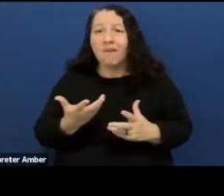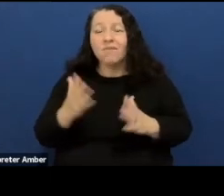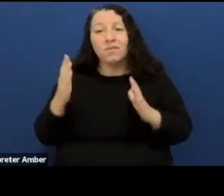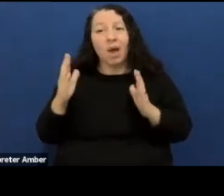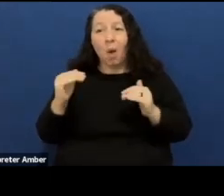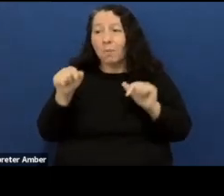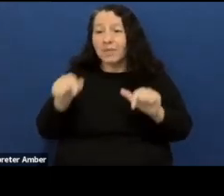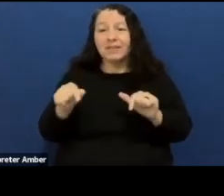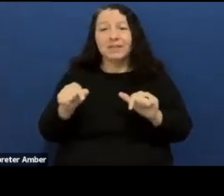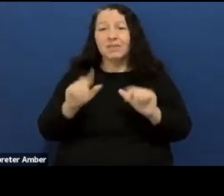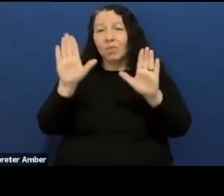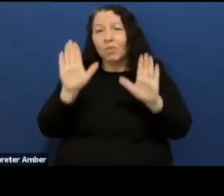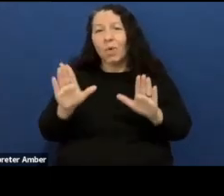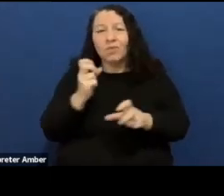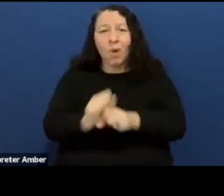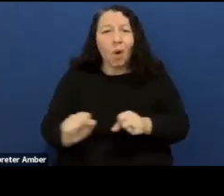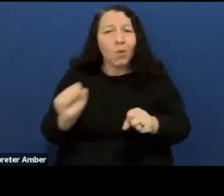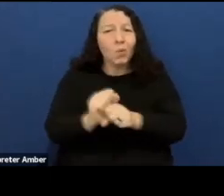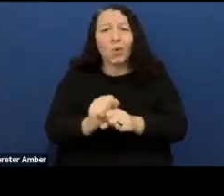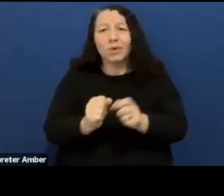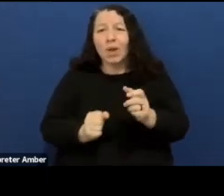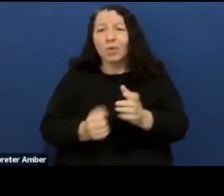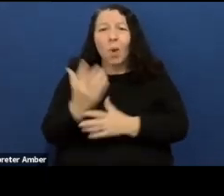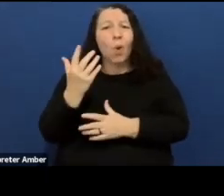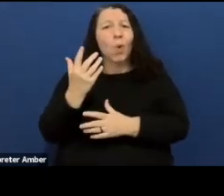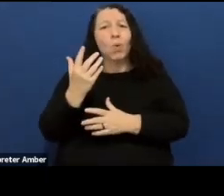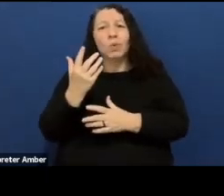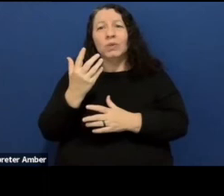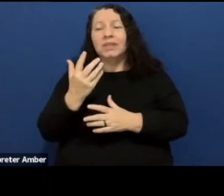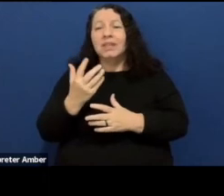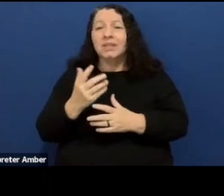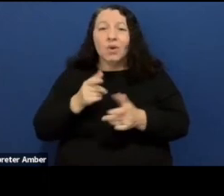which everyone can thrive. I hope this is the glorious hard work that grows and flourishes